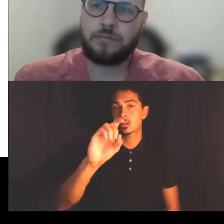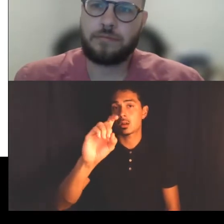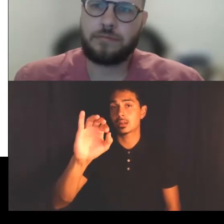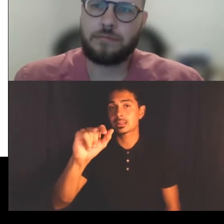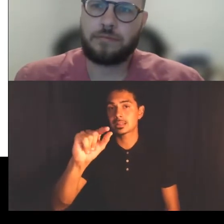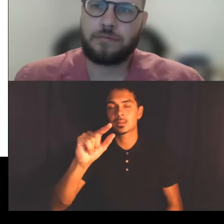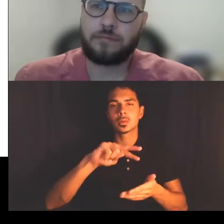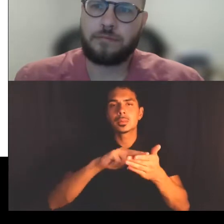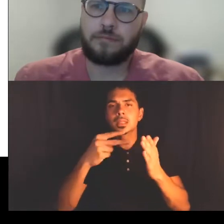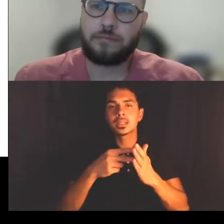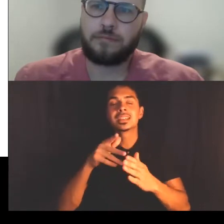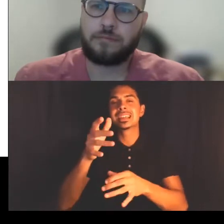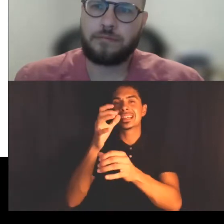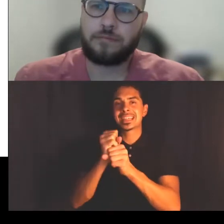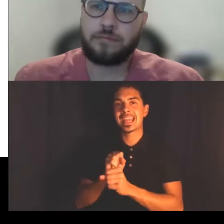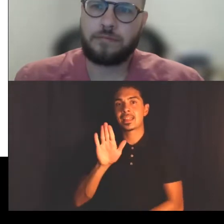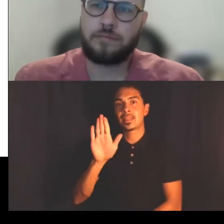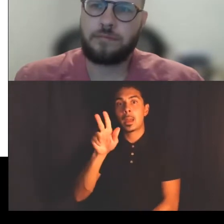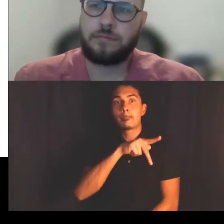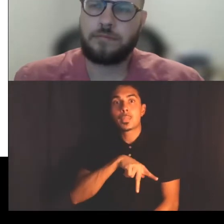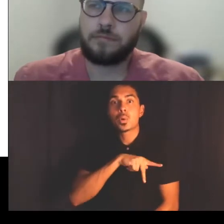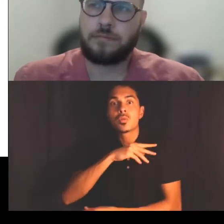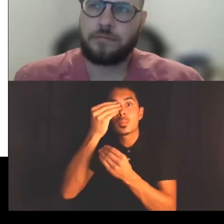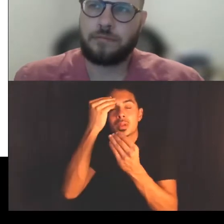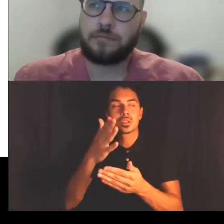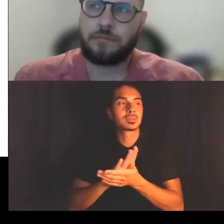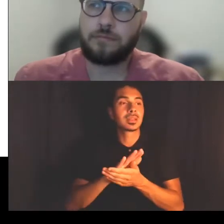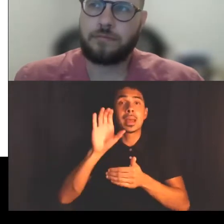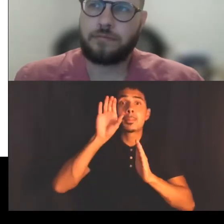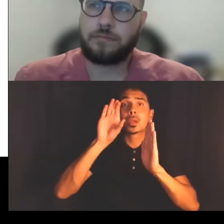personal information, like their pictures, their addresses,